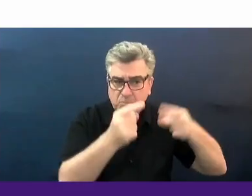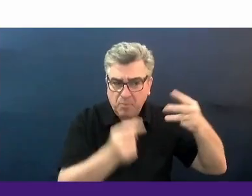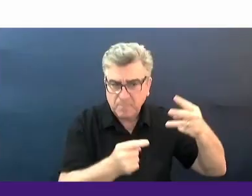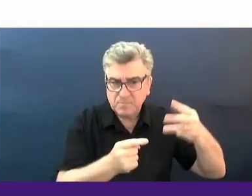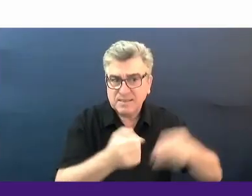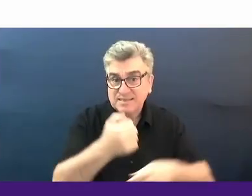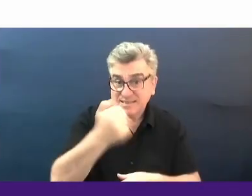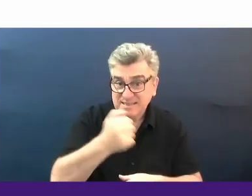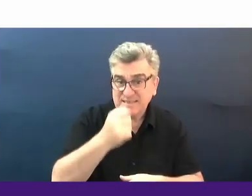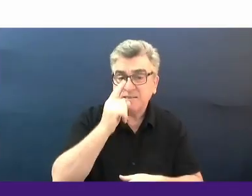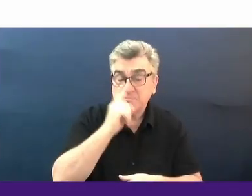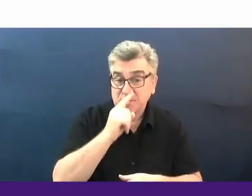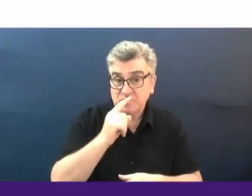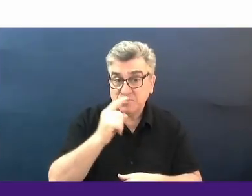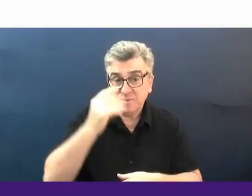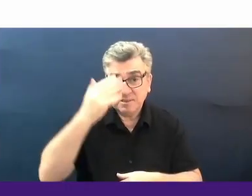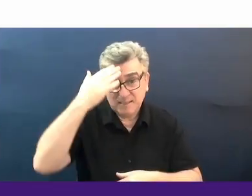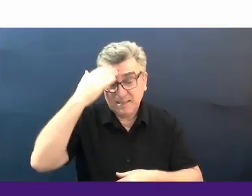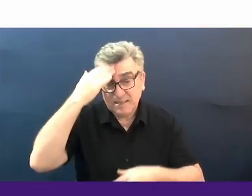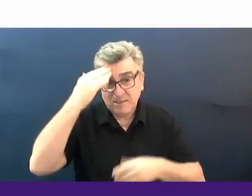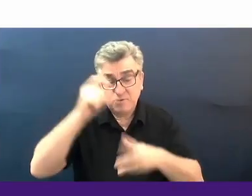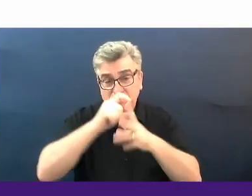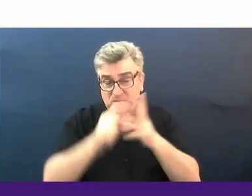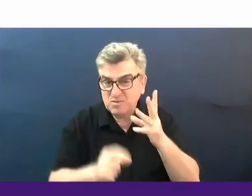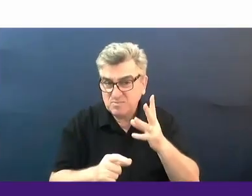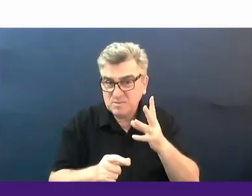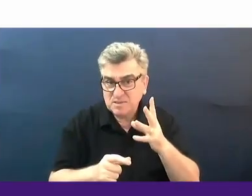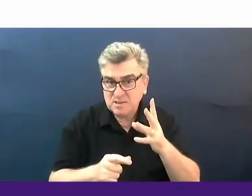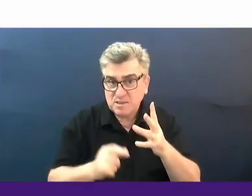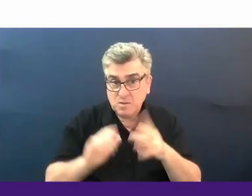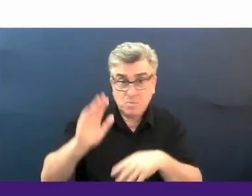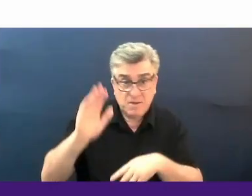an intellectual or developmental disability who had not had needle-based procedures like